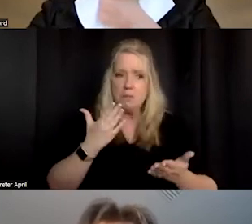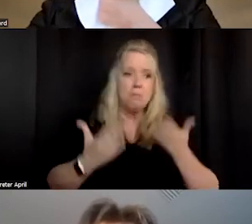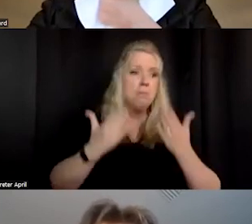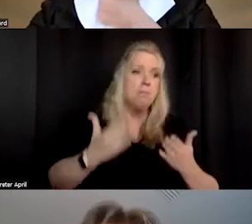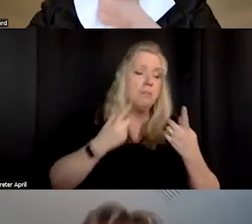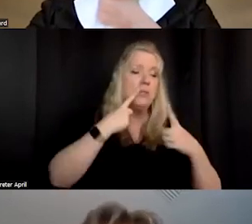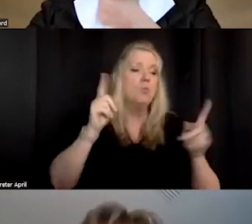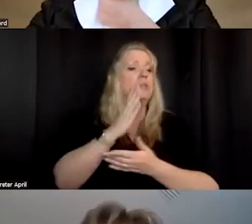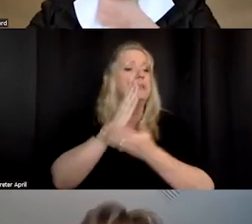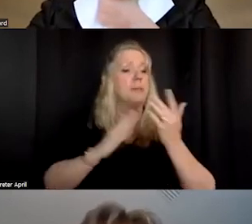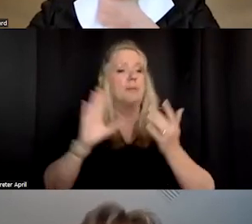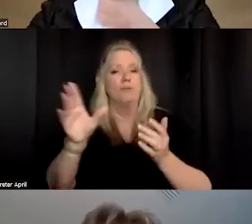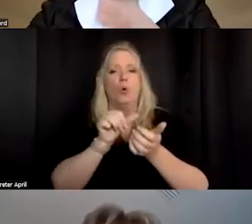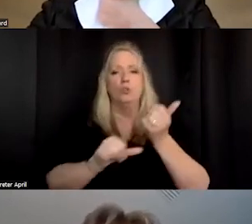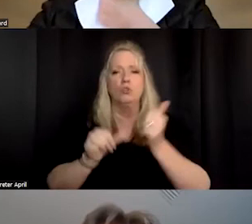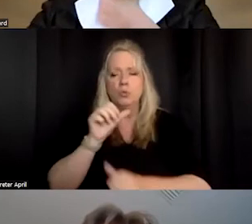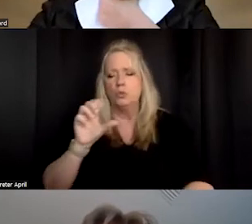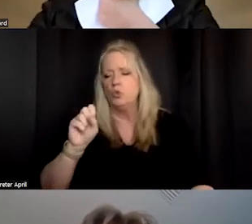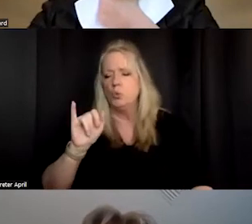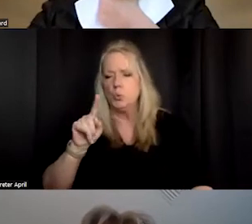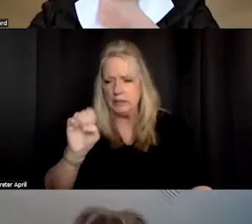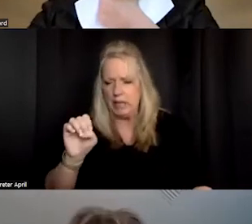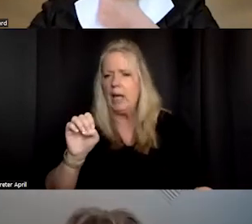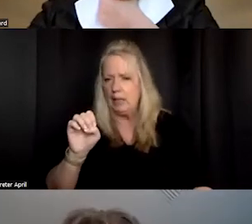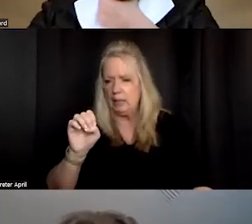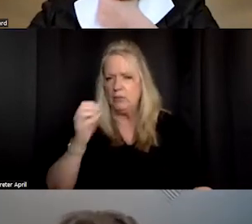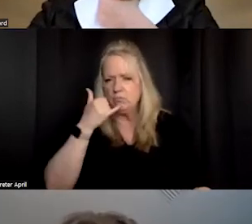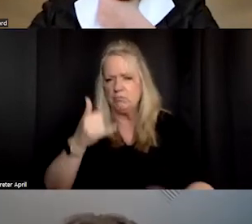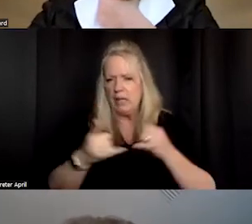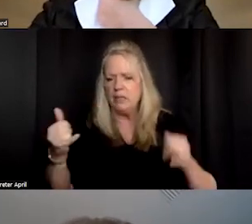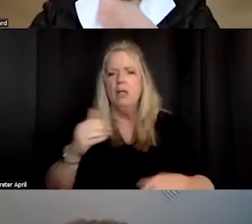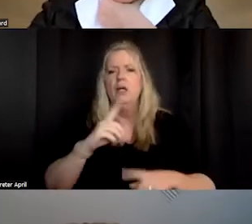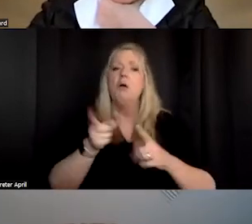SUICIDE LINES. BUT THE FOLLOW UP UNDERSTANDING WHAT HAPPENED, NOT ONLY WAS IMPORTANT,